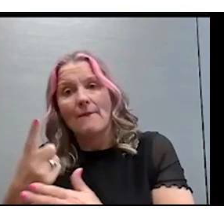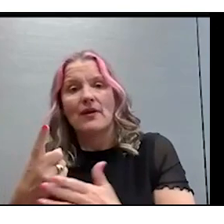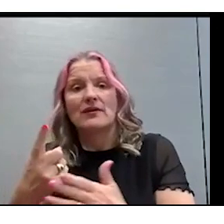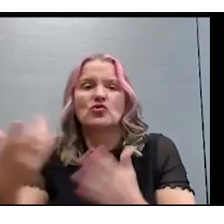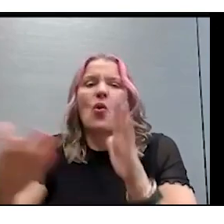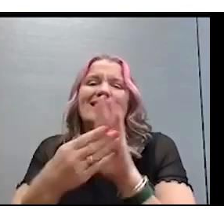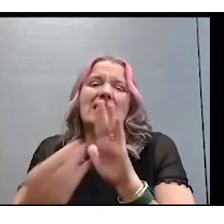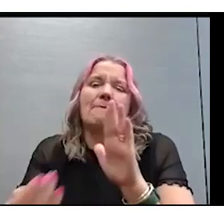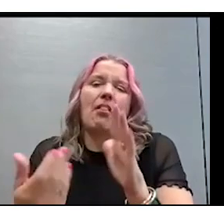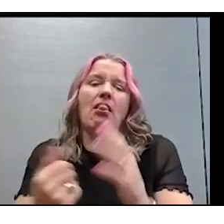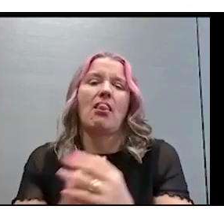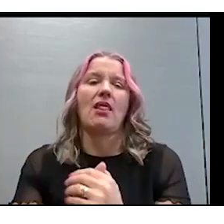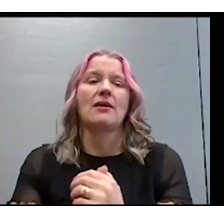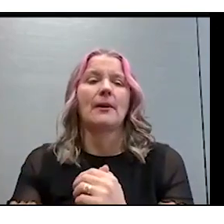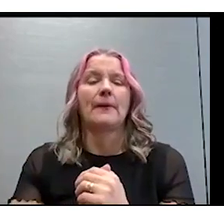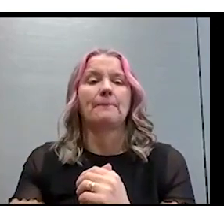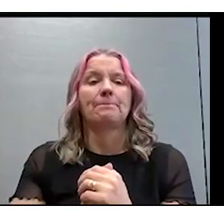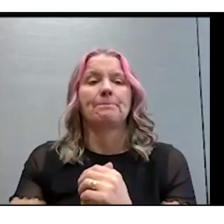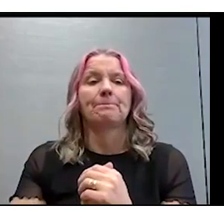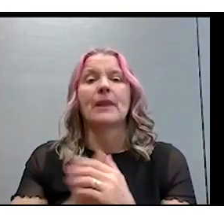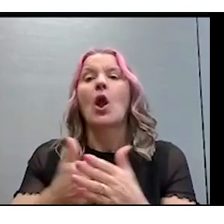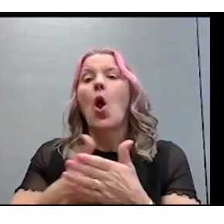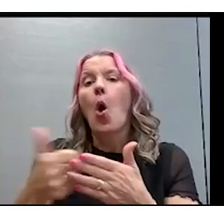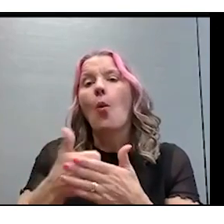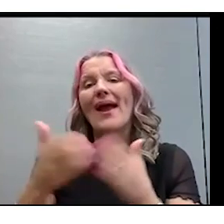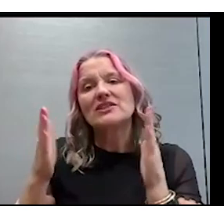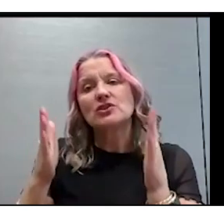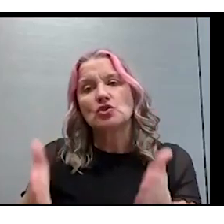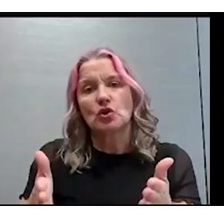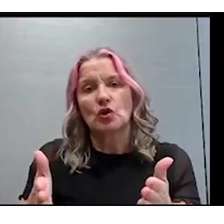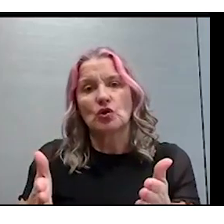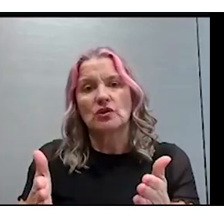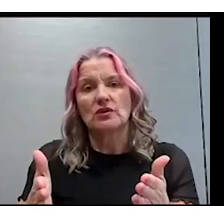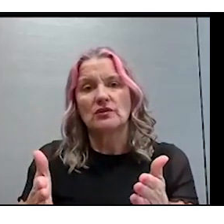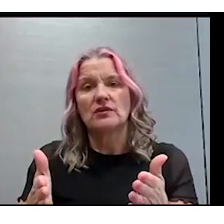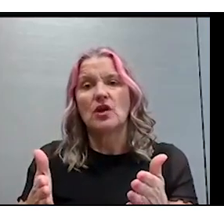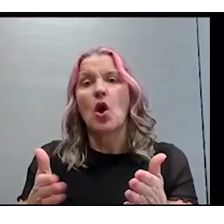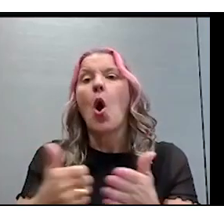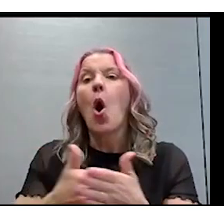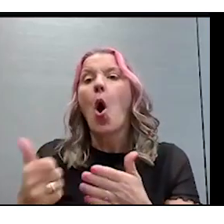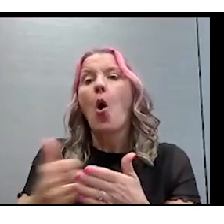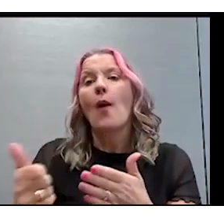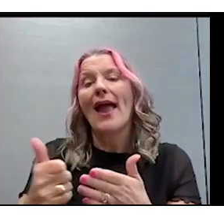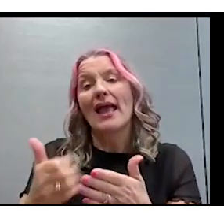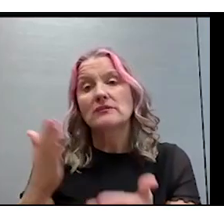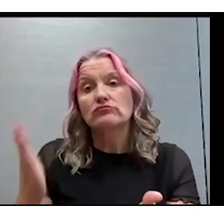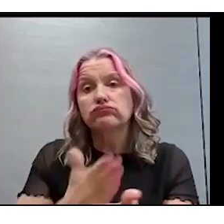each of these with always ensured. An example is always ensure that you respect